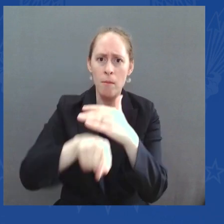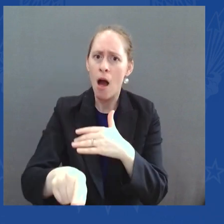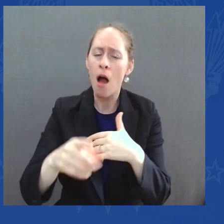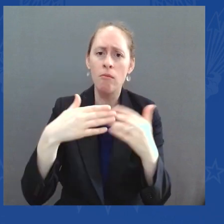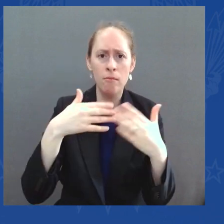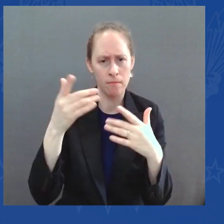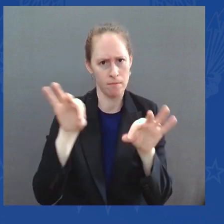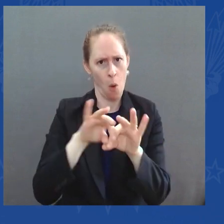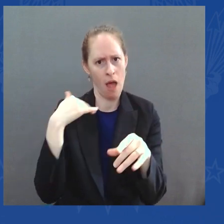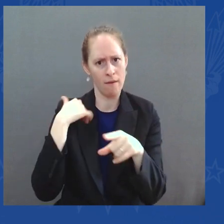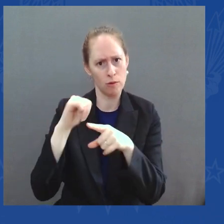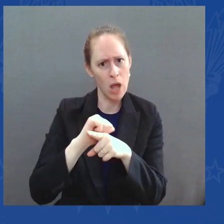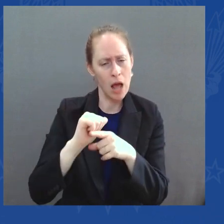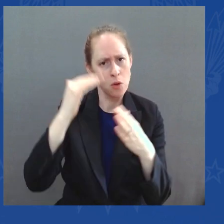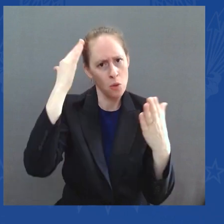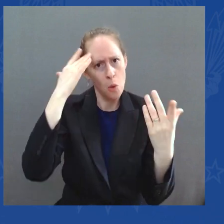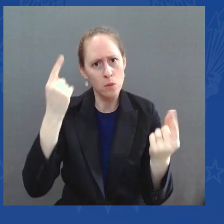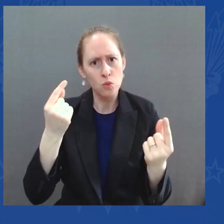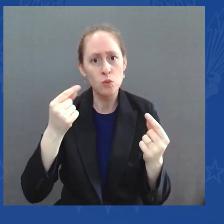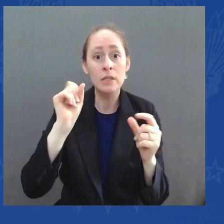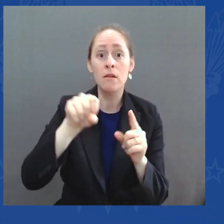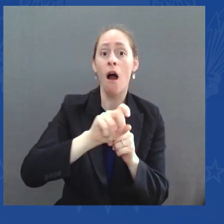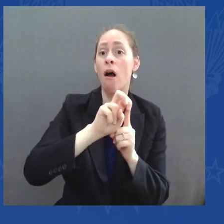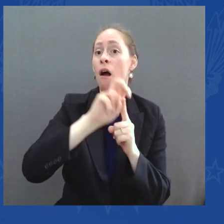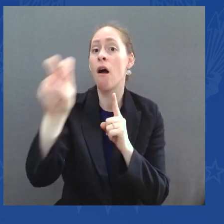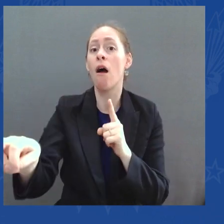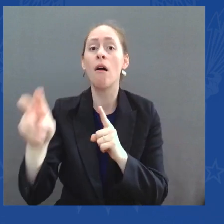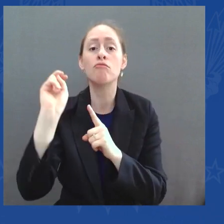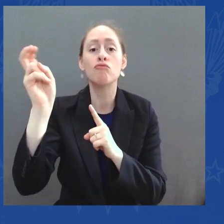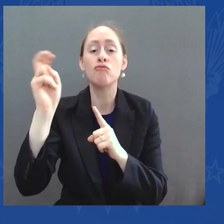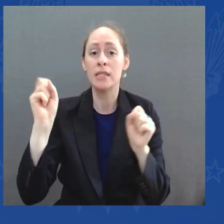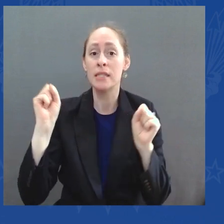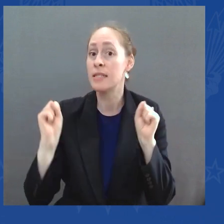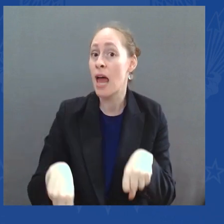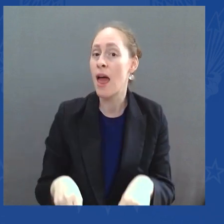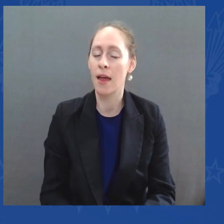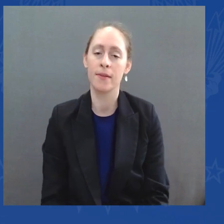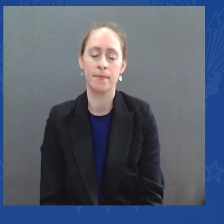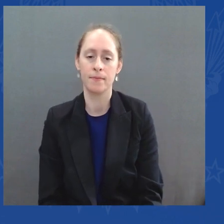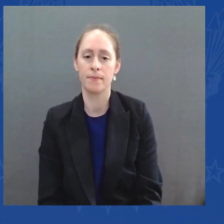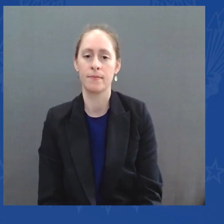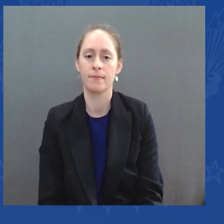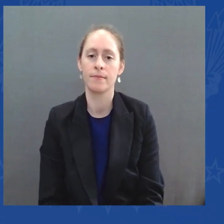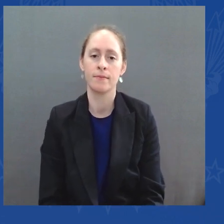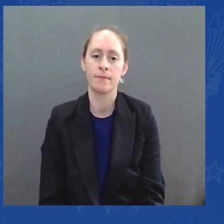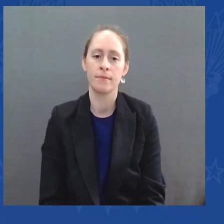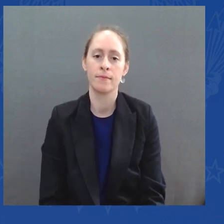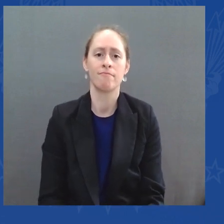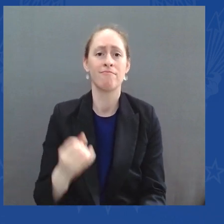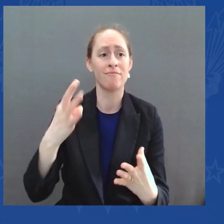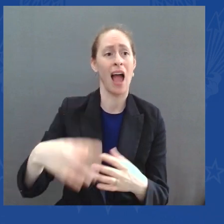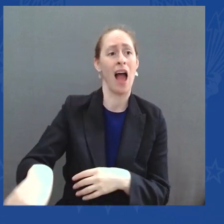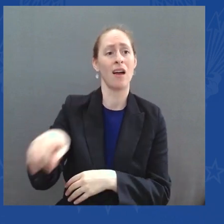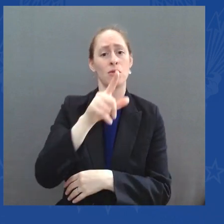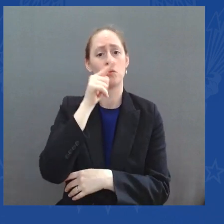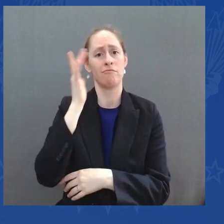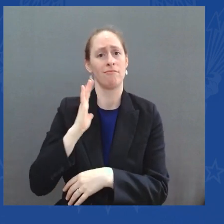including a whole lot of veterans, thanks to the veterans trucking initiative known as "Taskforce Movement"